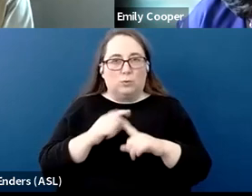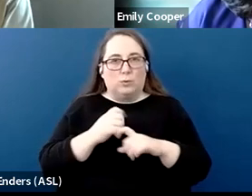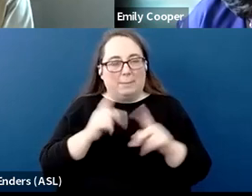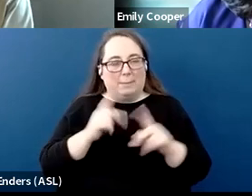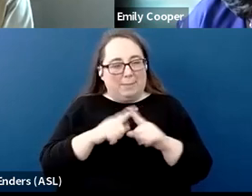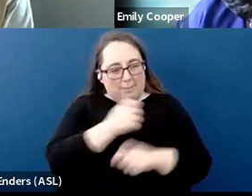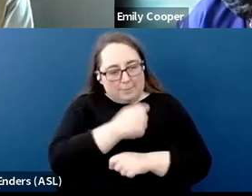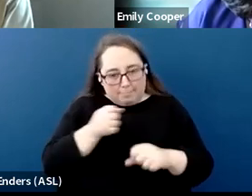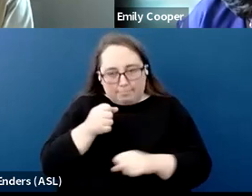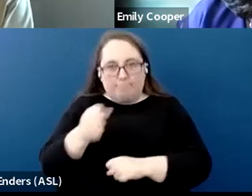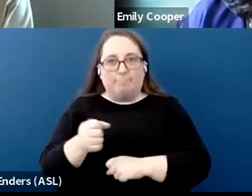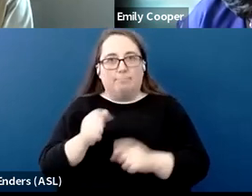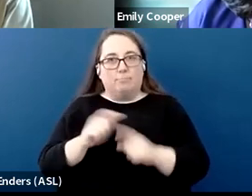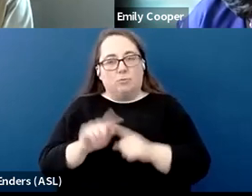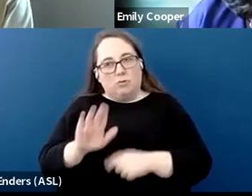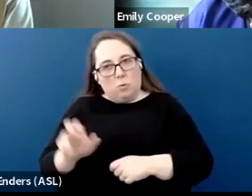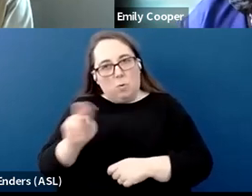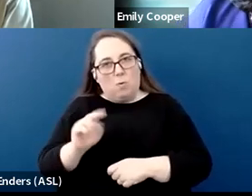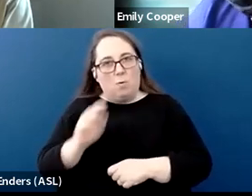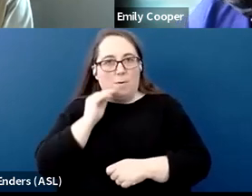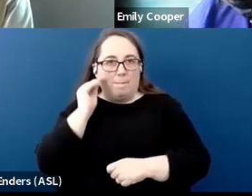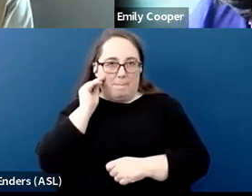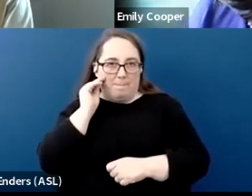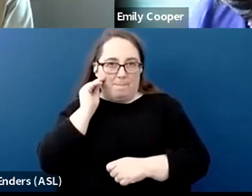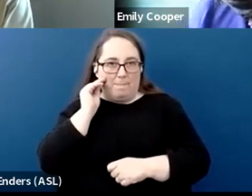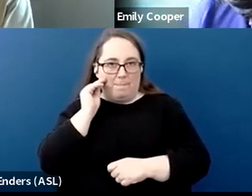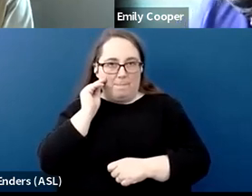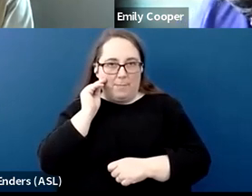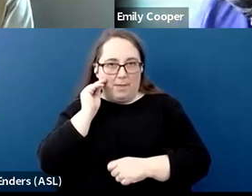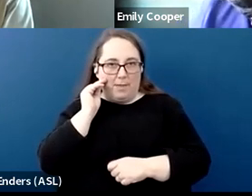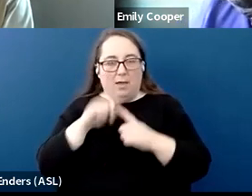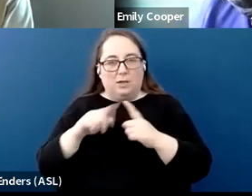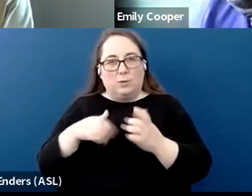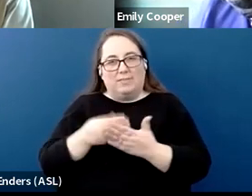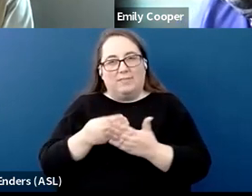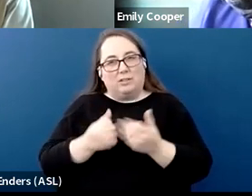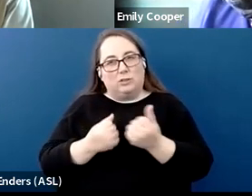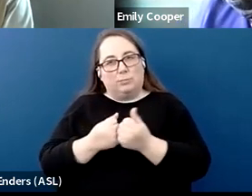Could you all speak about how you are leveraging housing vouchers and